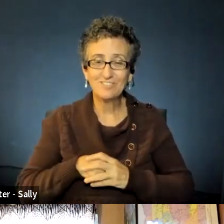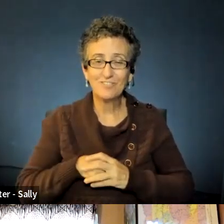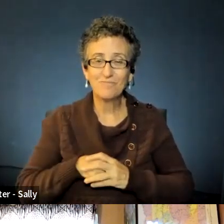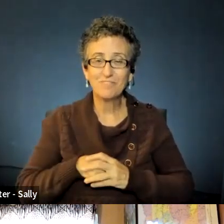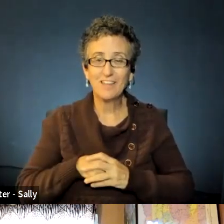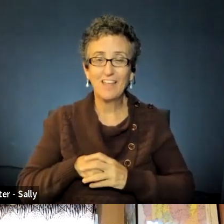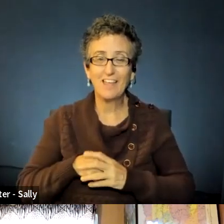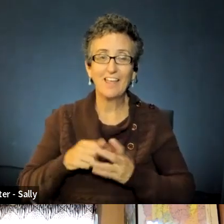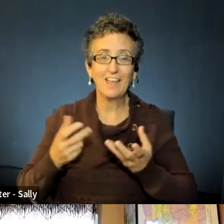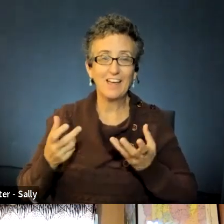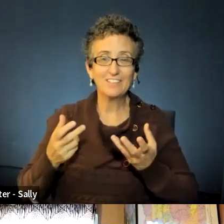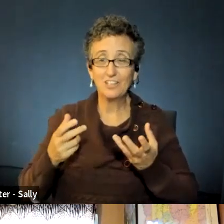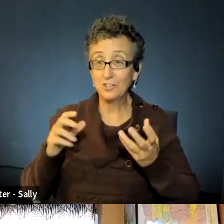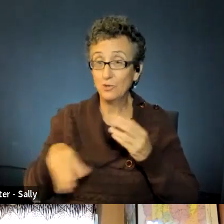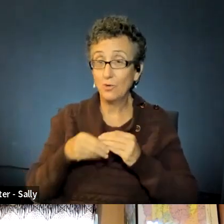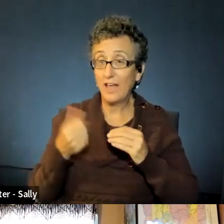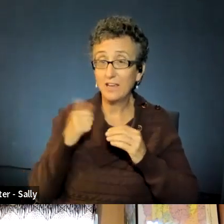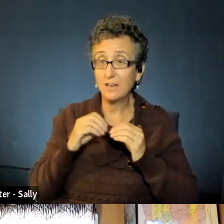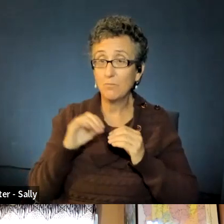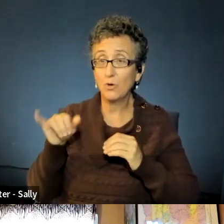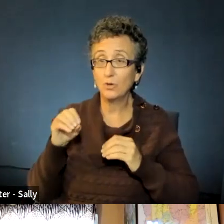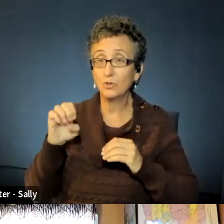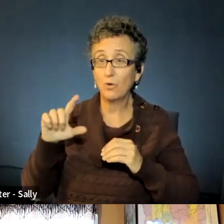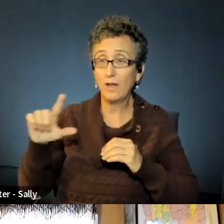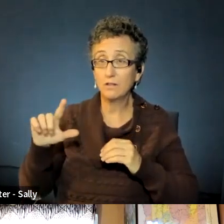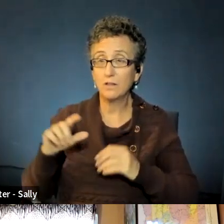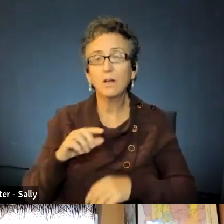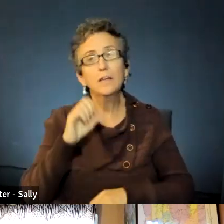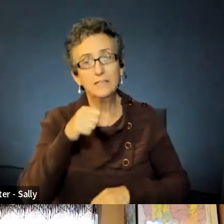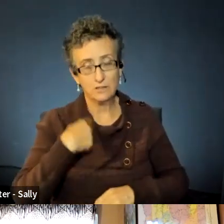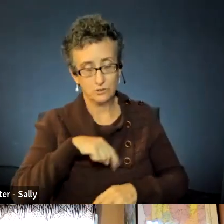We have, that is one of, so we also have a bunch of iPads that we will loan out to people to try, especially some of our older people that got really socially isolated during the pandemic. Teaching them to use that so that they are able to connect when they are completely shut off from the world, they can still connect to these groups. That has been part of it so just, the Internet can be a challenge, definitely.